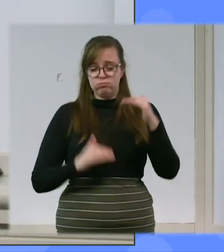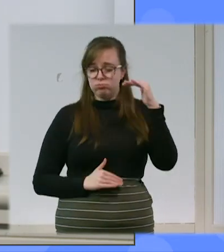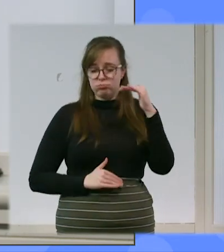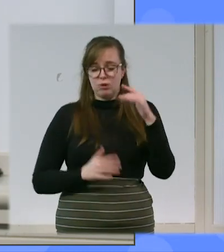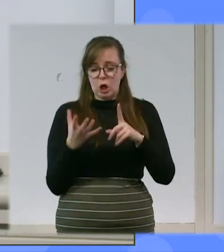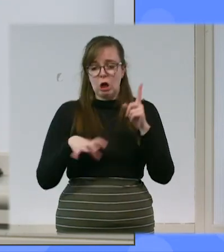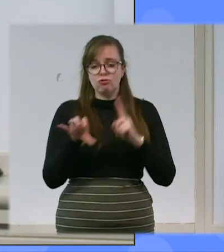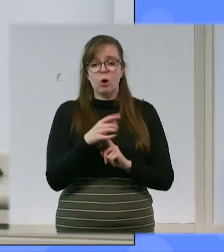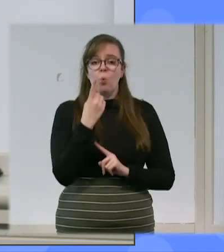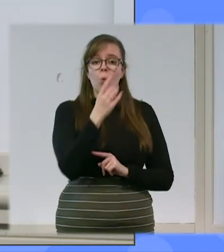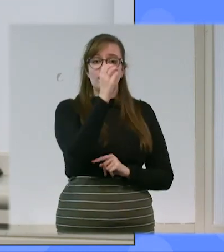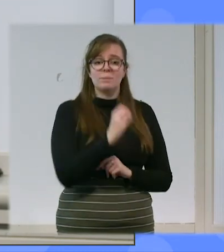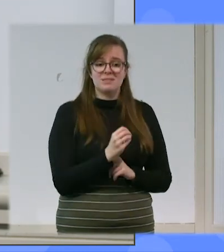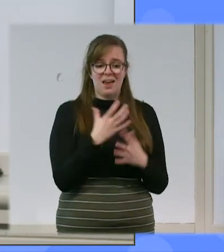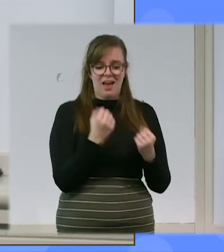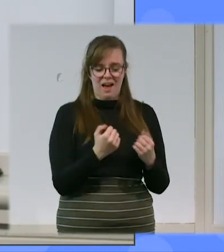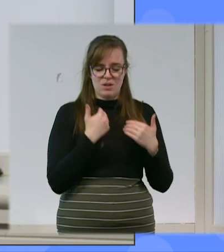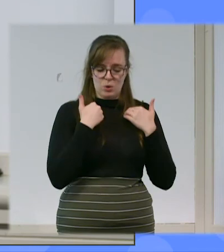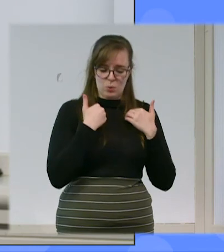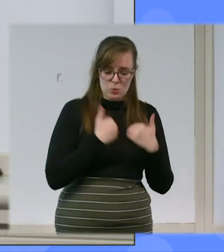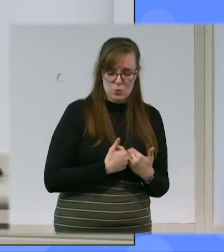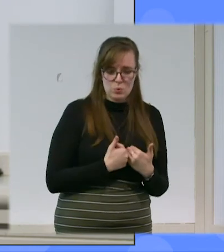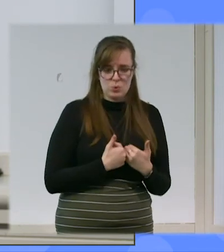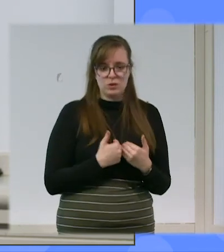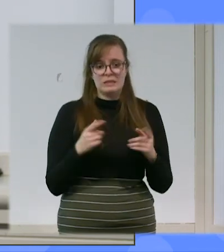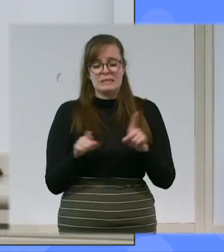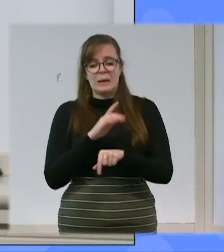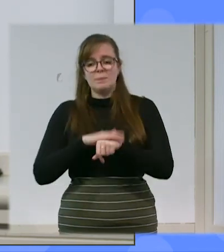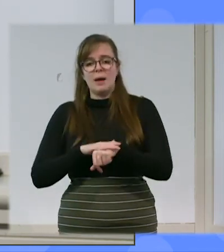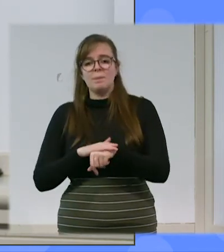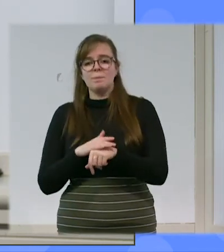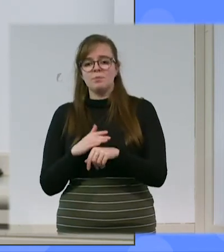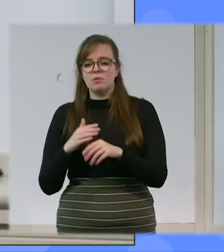have as much wealth as the poorest half of the Scottish population put together